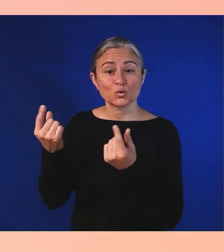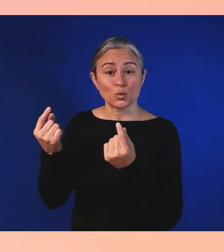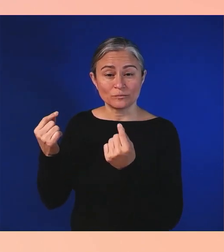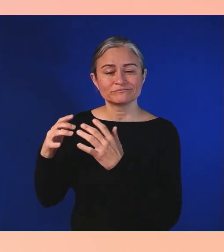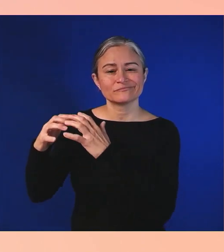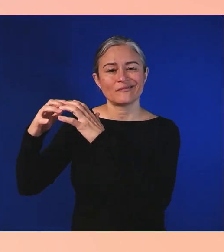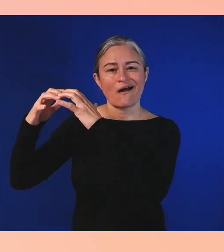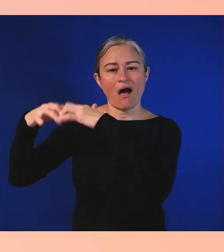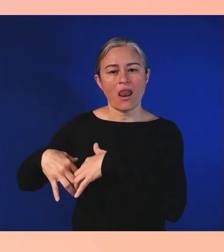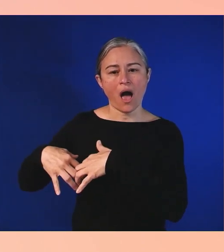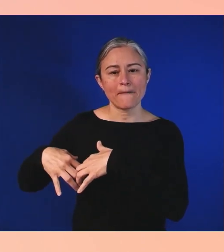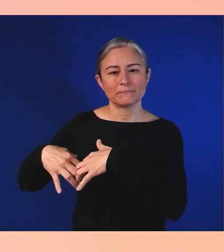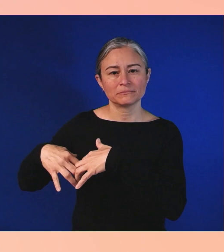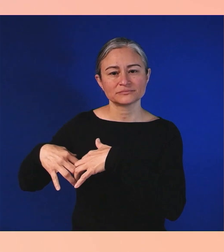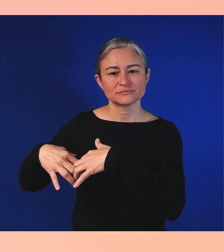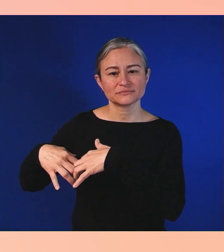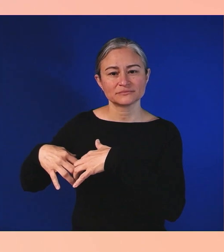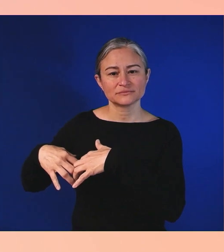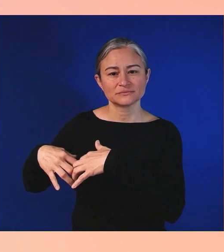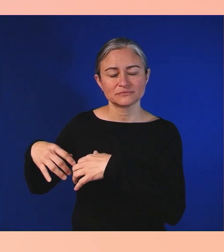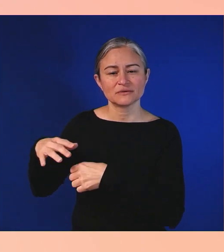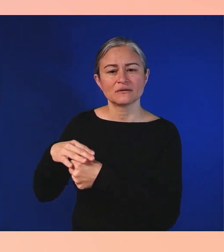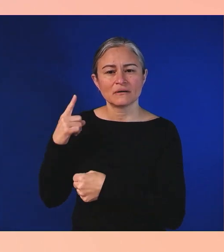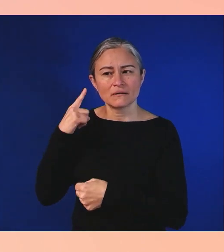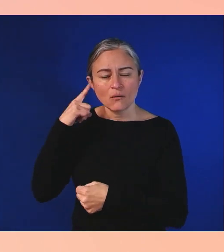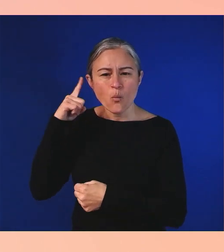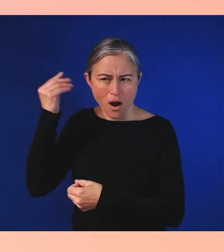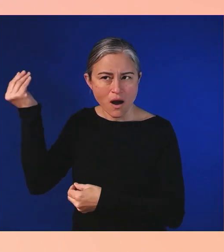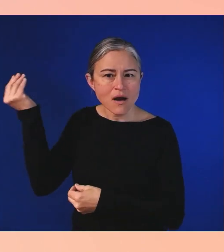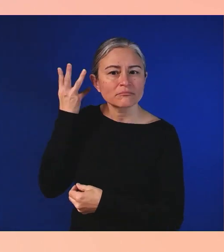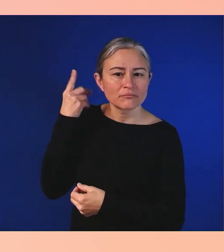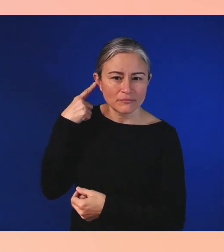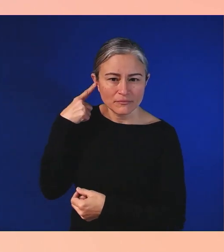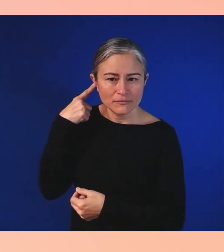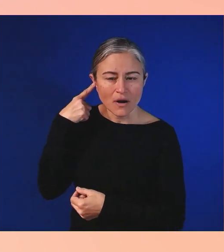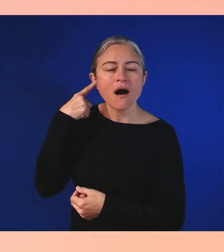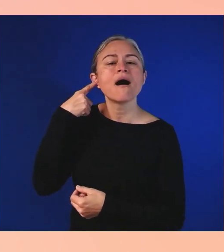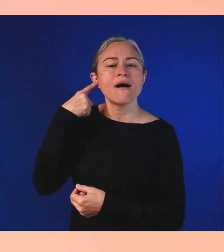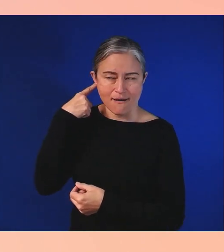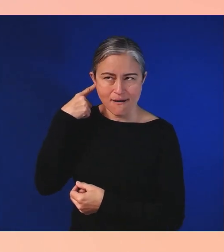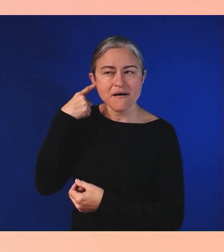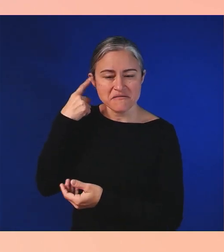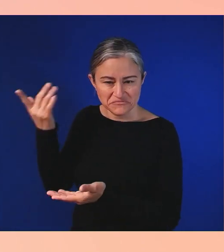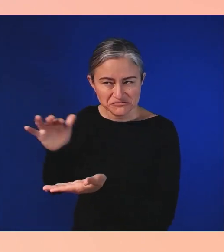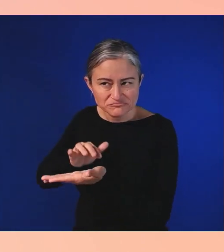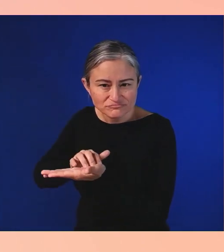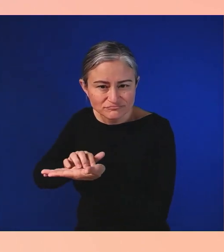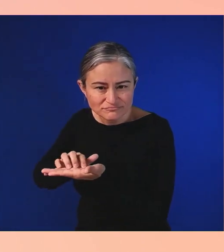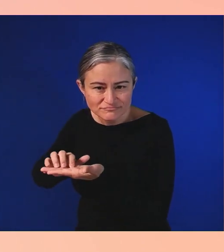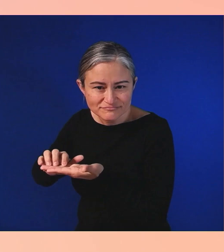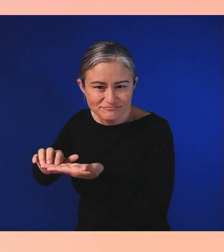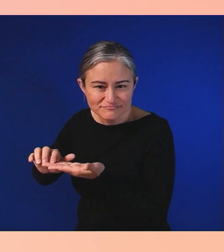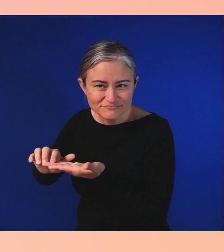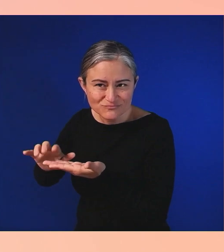the loop and it also said collapsed region. In addition, I have the words collapsed